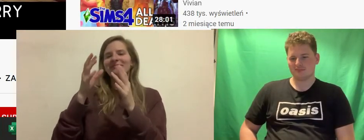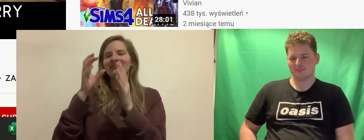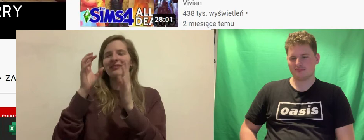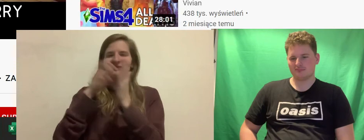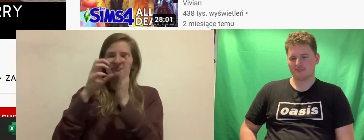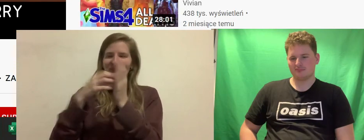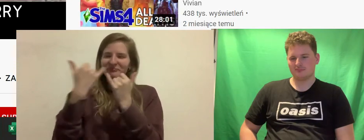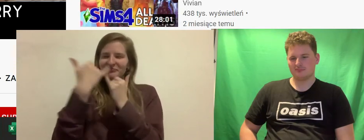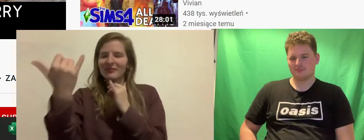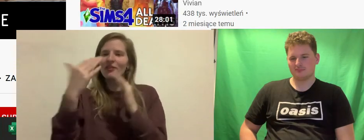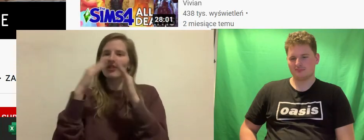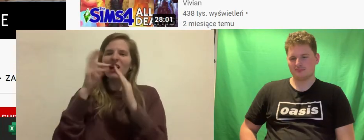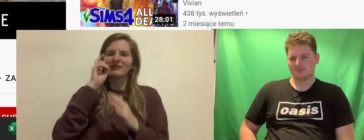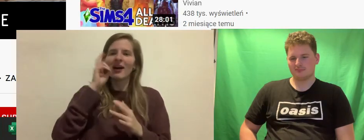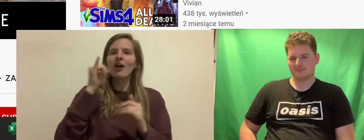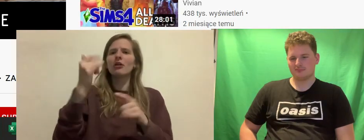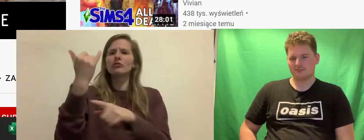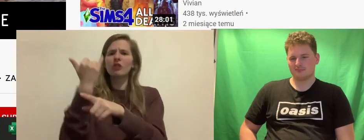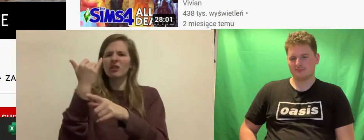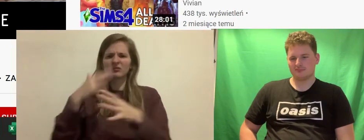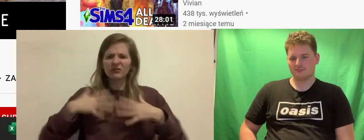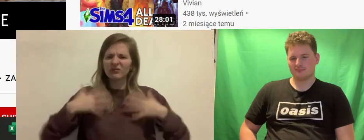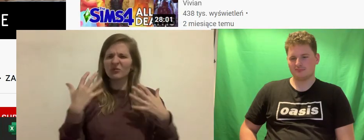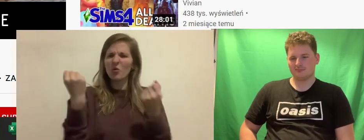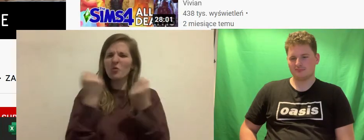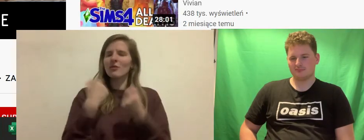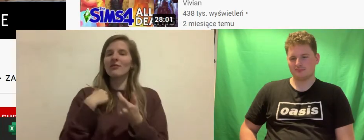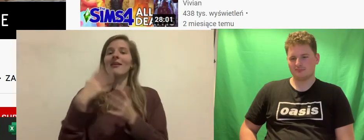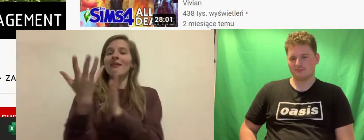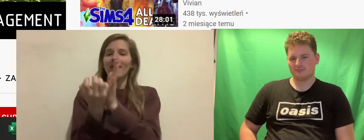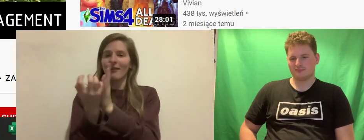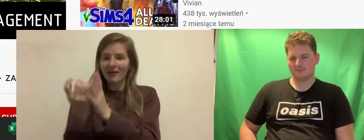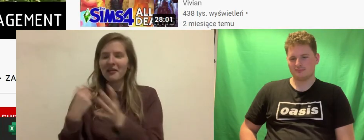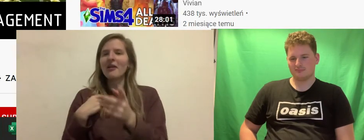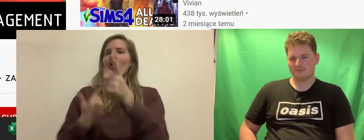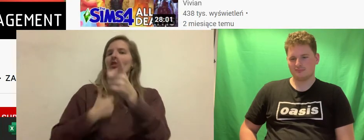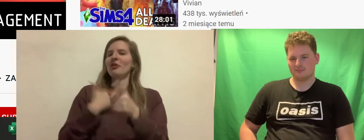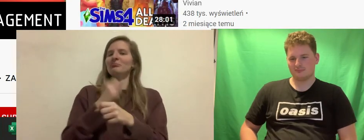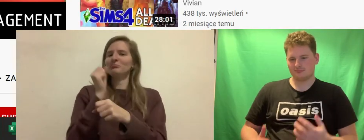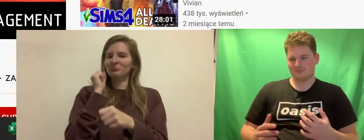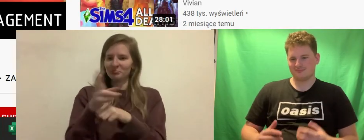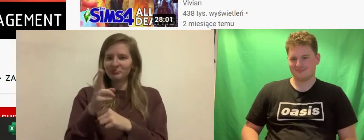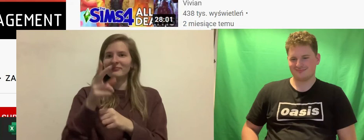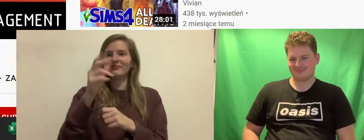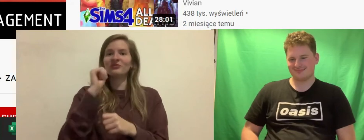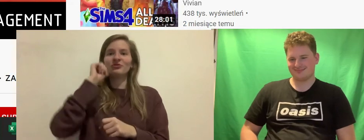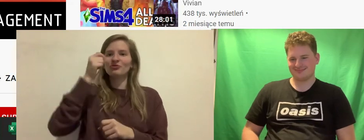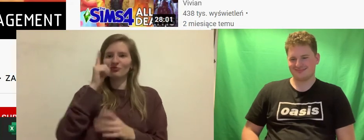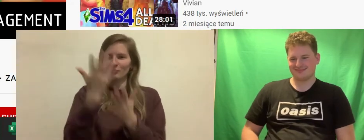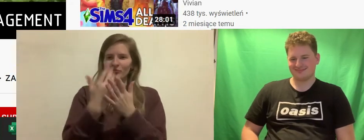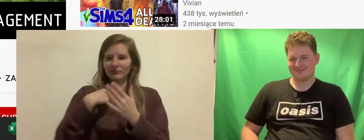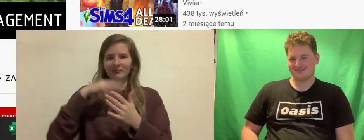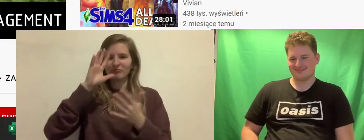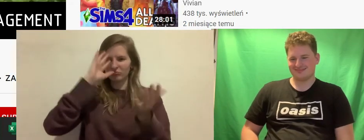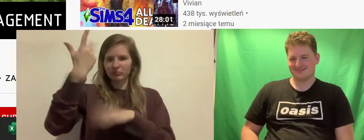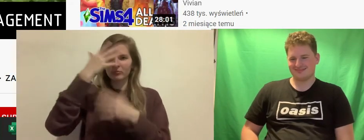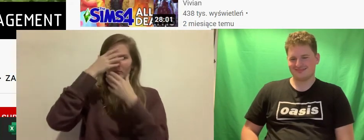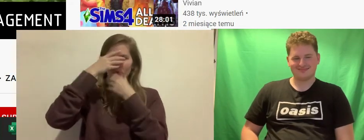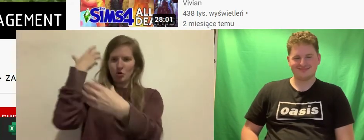for a few days I regretted bitterly because I don't know whose mod fucked up all my games